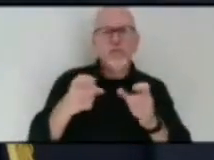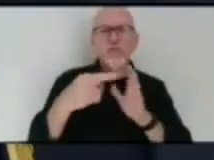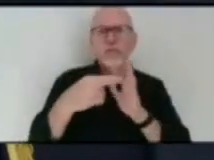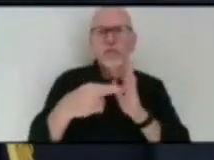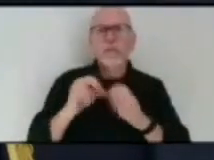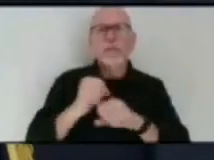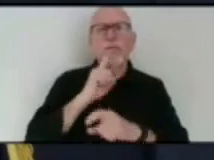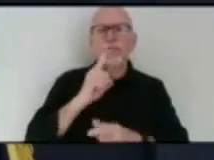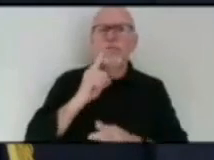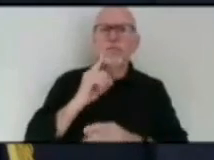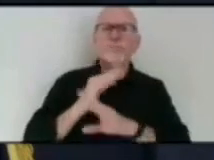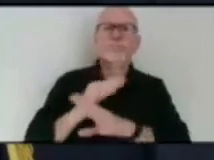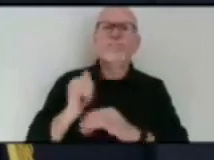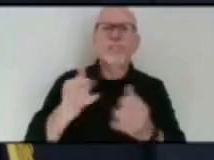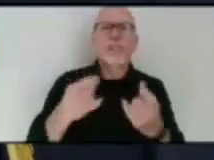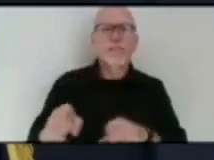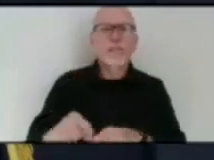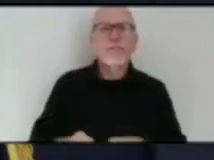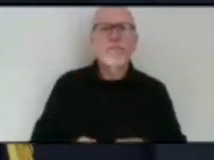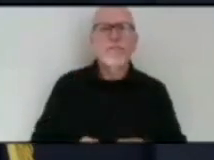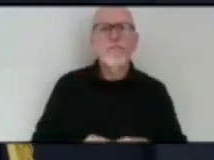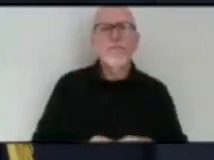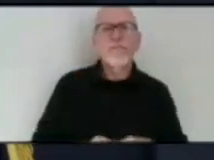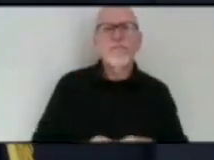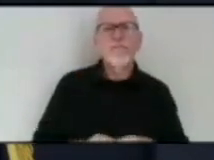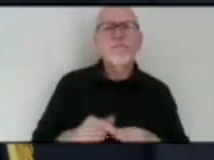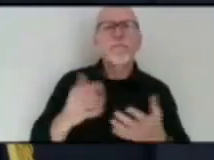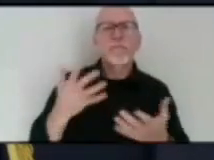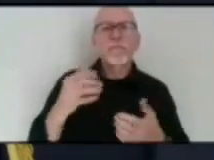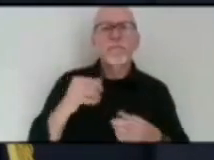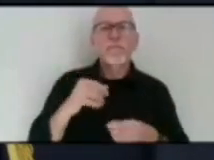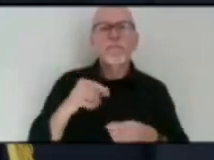happening. So I'll tell you, sir, um, this is a very unique mission set for